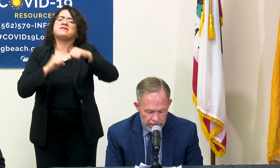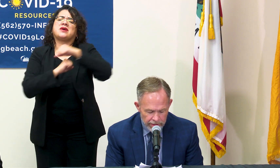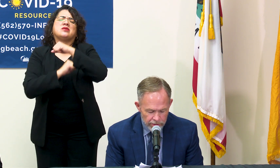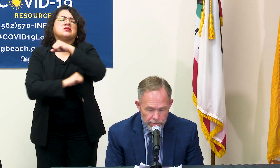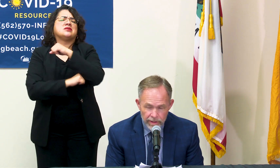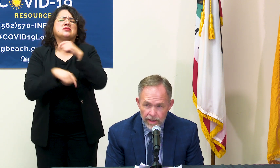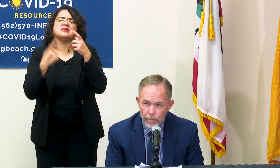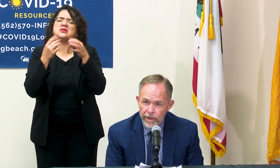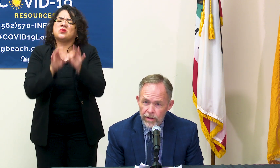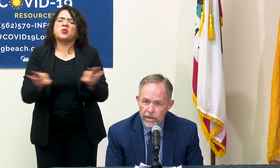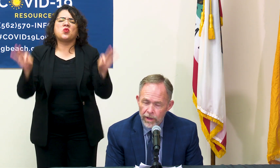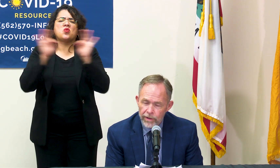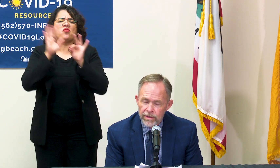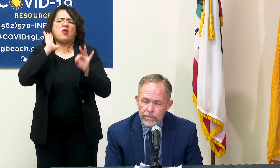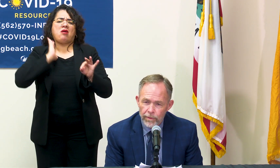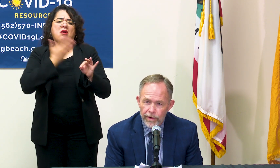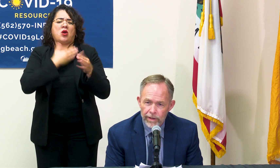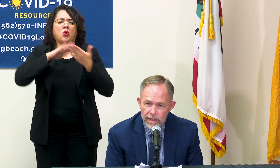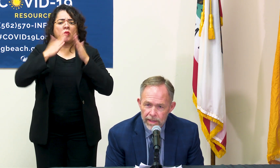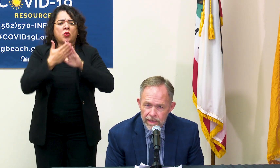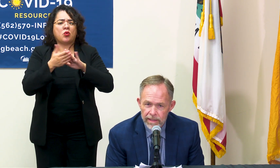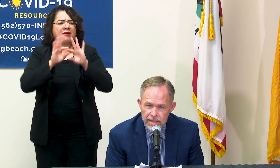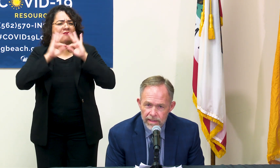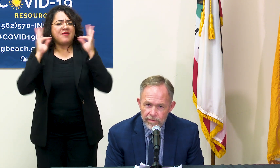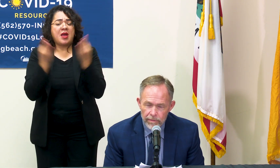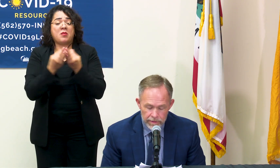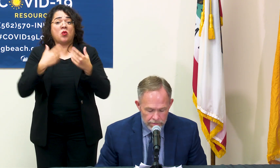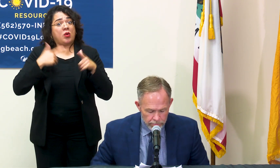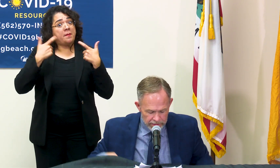entire community and we are the largest employer in the City of Long Beach with